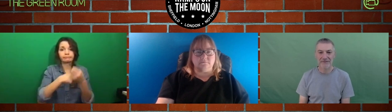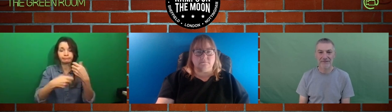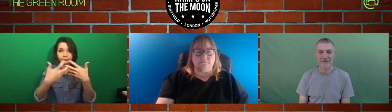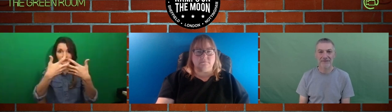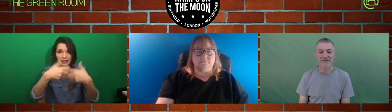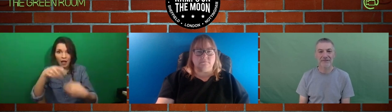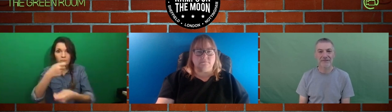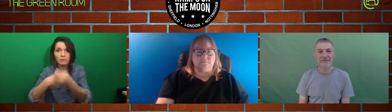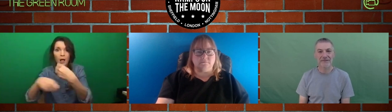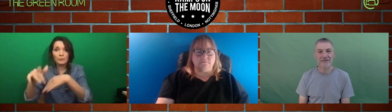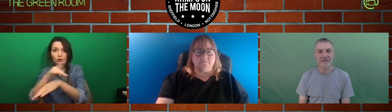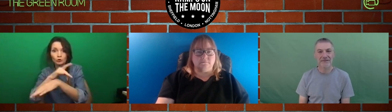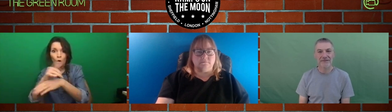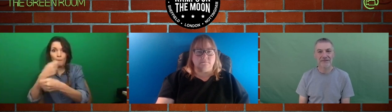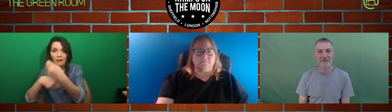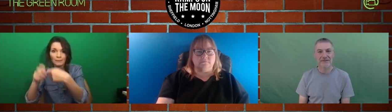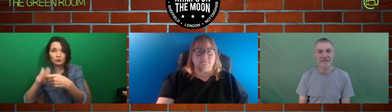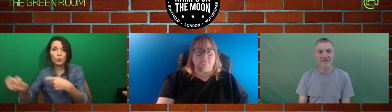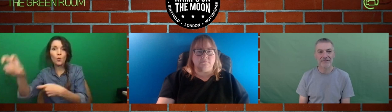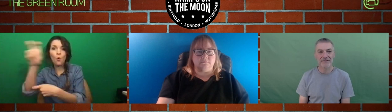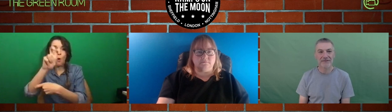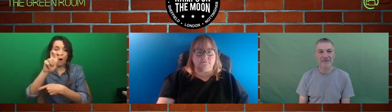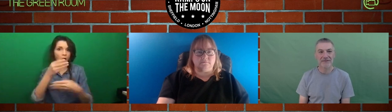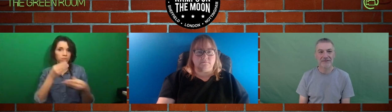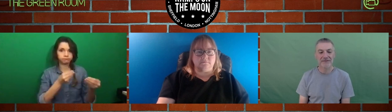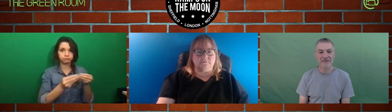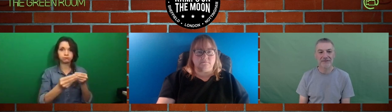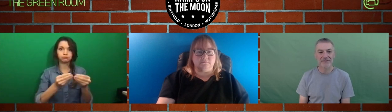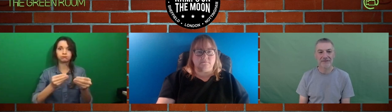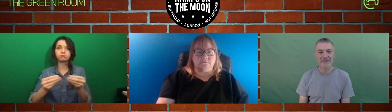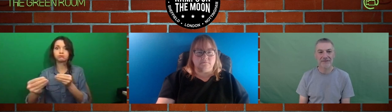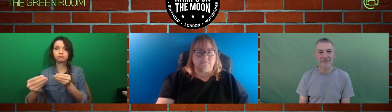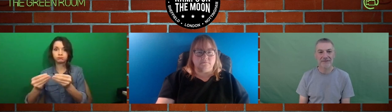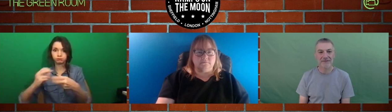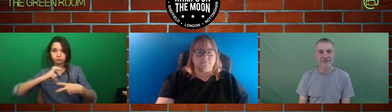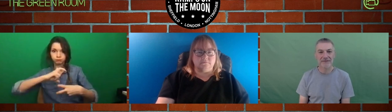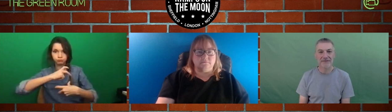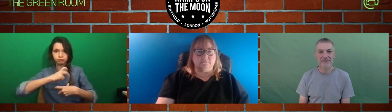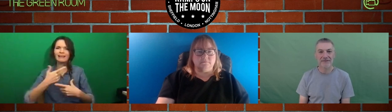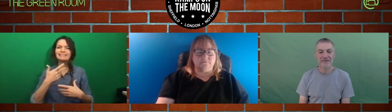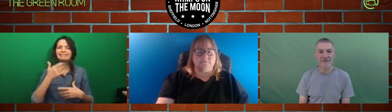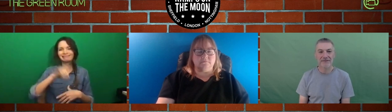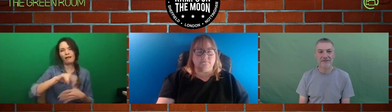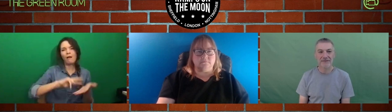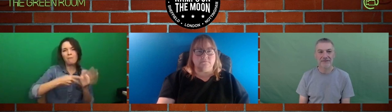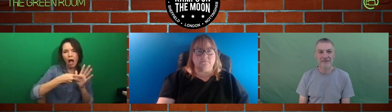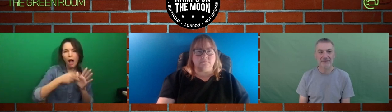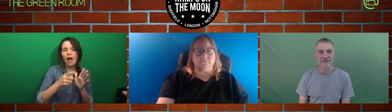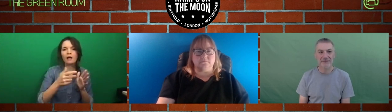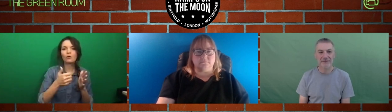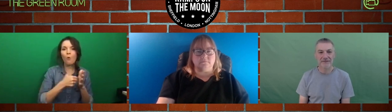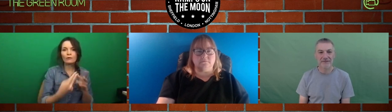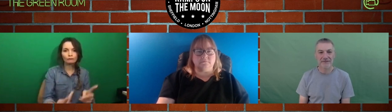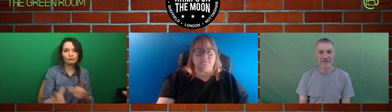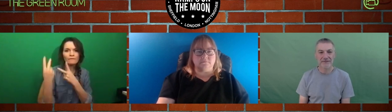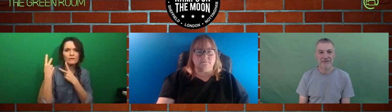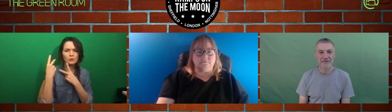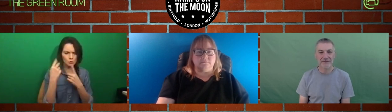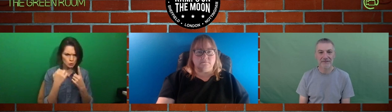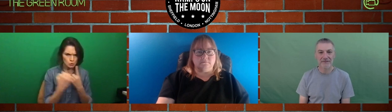touring and you can put plans in place but you need to be reassessing them all the time. Would you say that's kind of fair? KP: I think